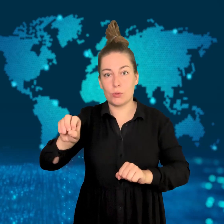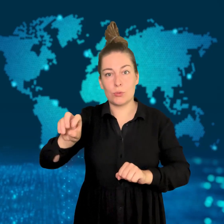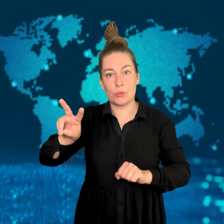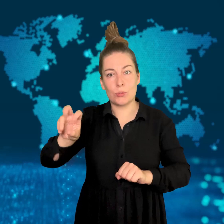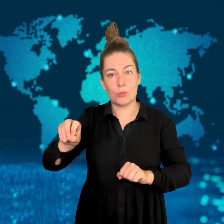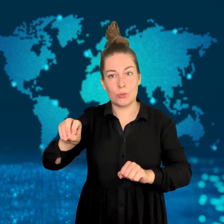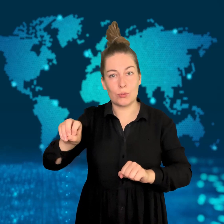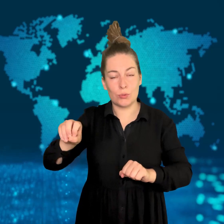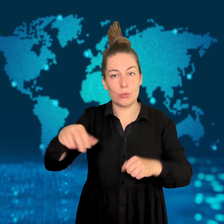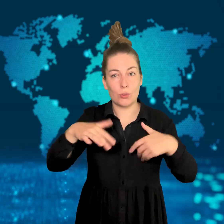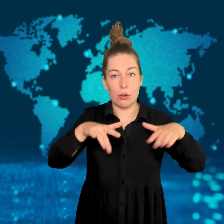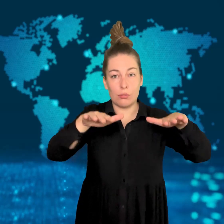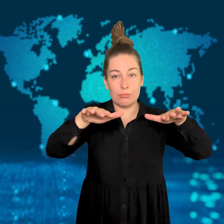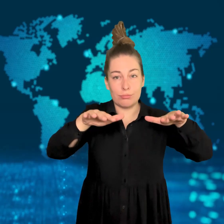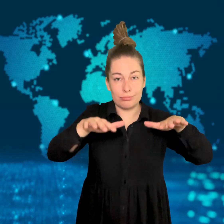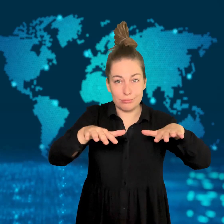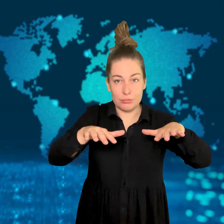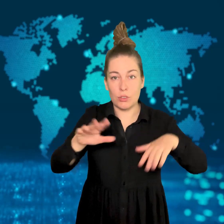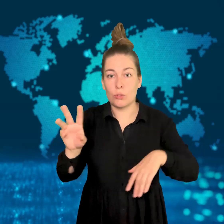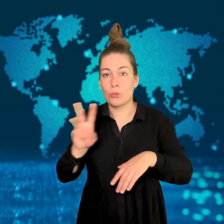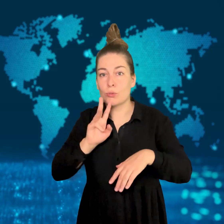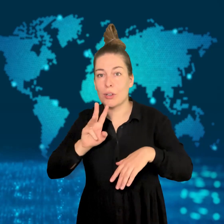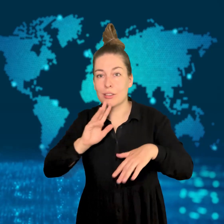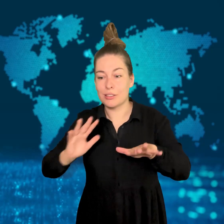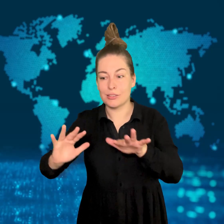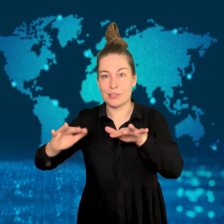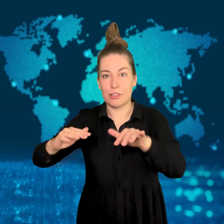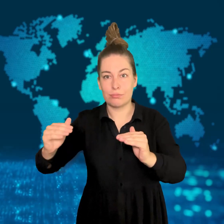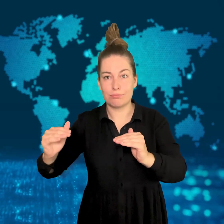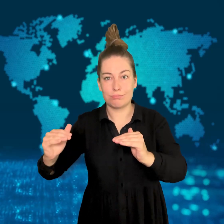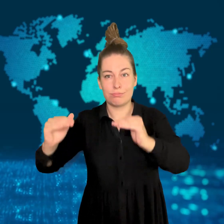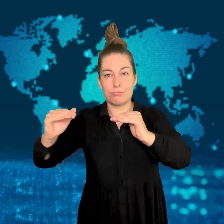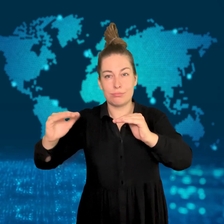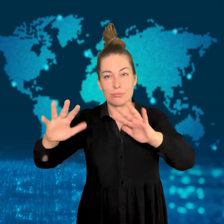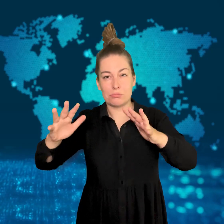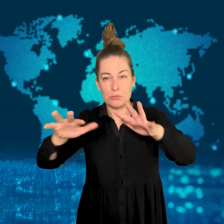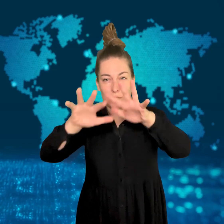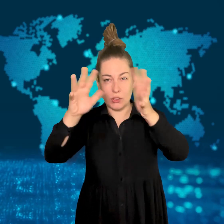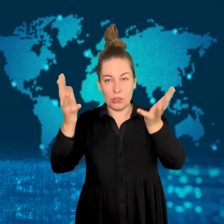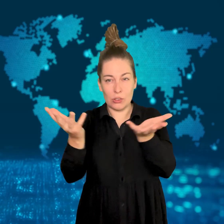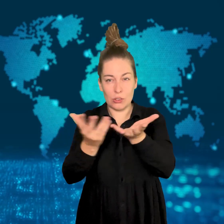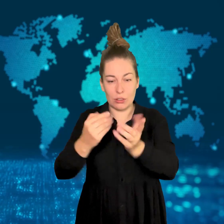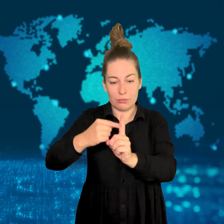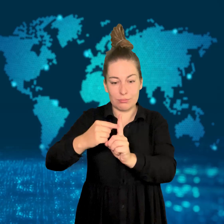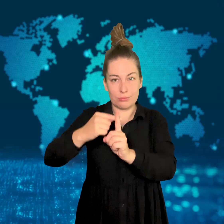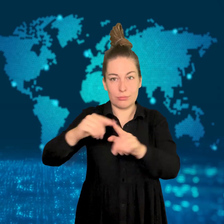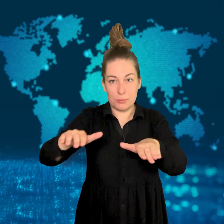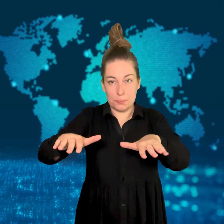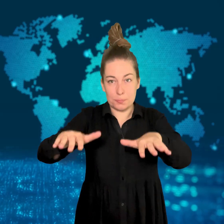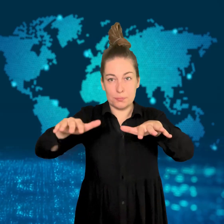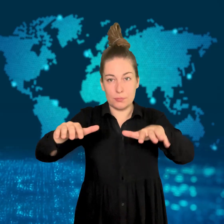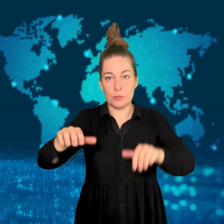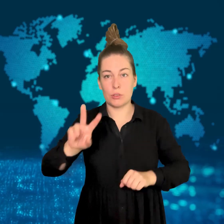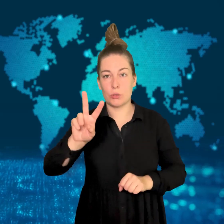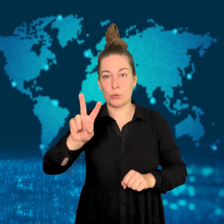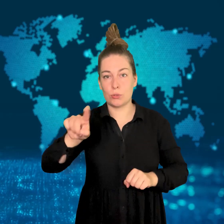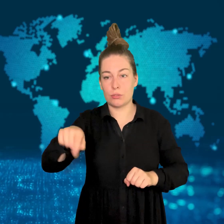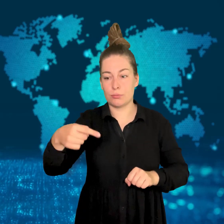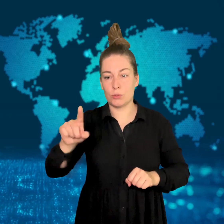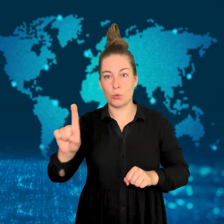a 2.1-centimeter rise in sea level globally between 1992 and 2020.